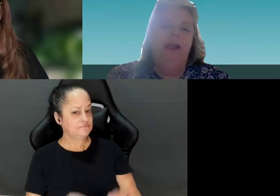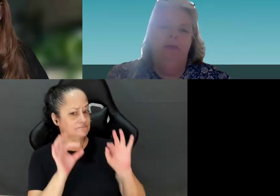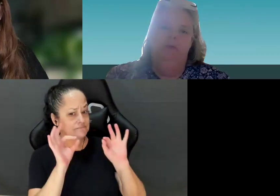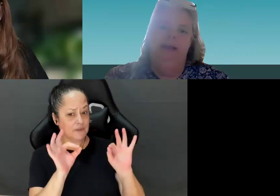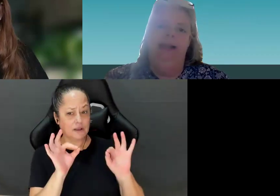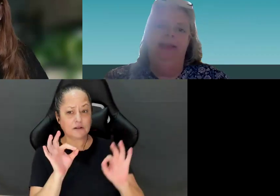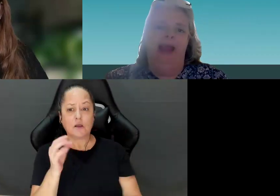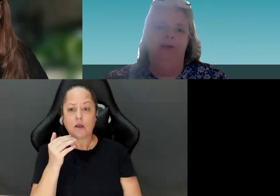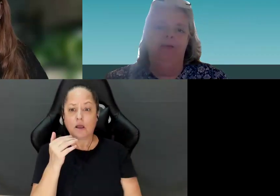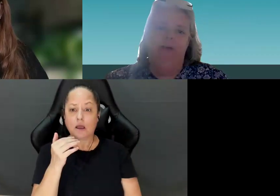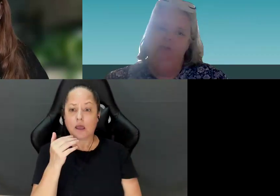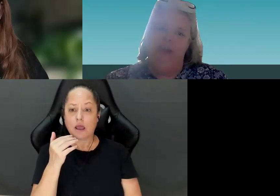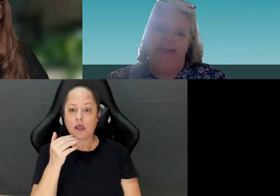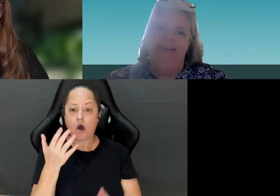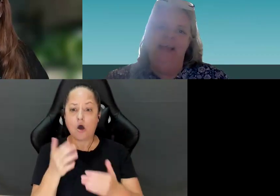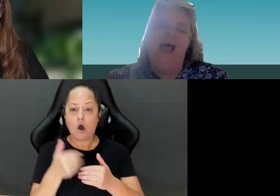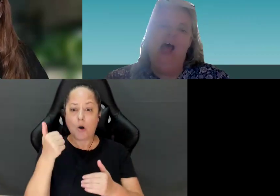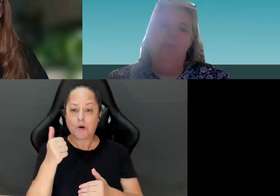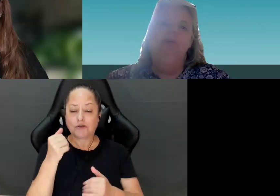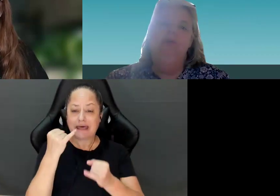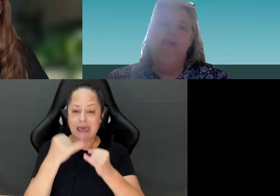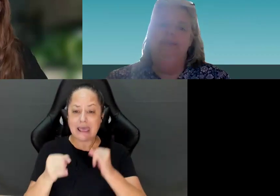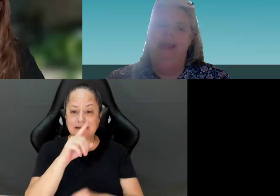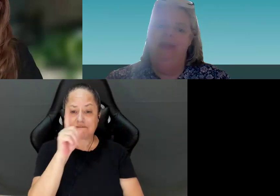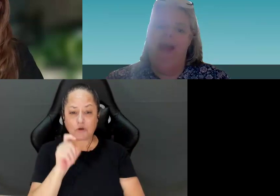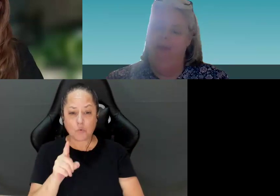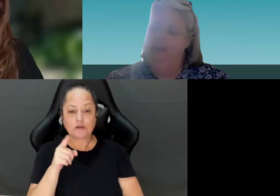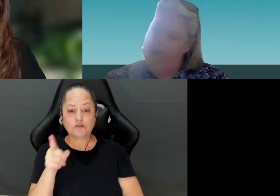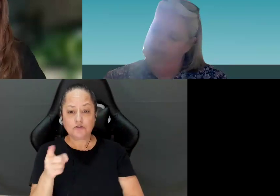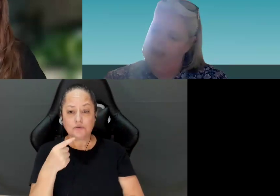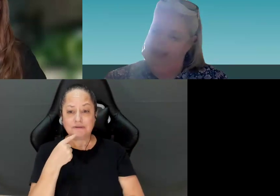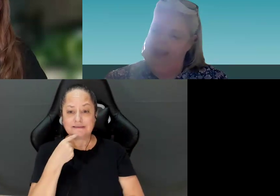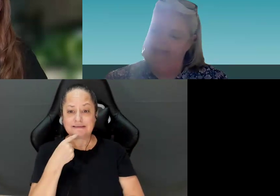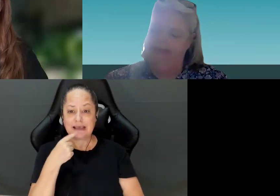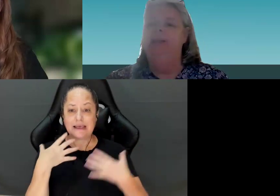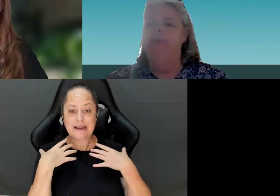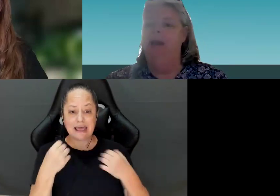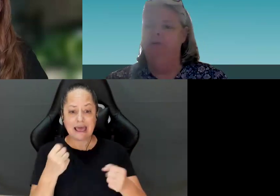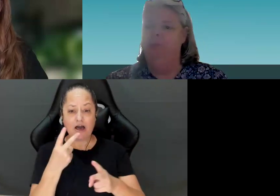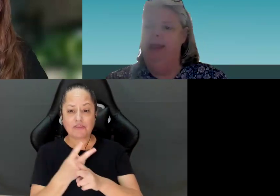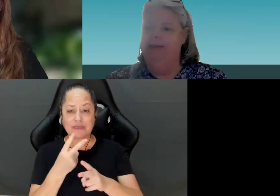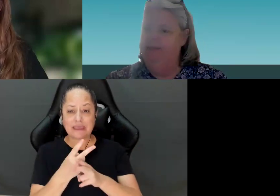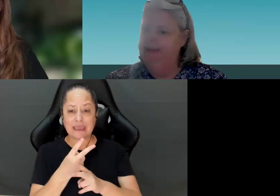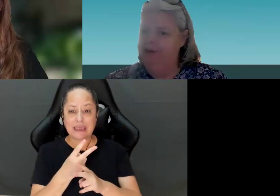You did say that the health care is slightly to be coming to an end of,